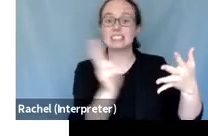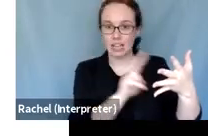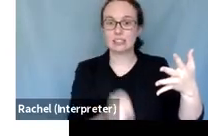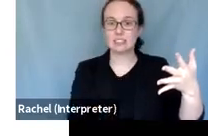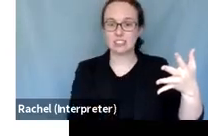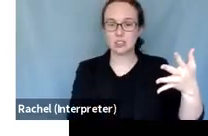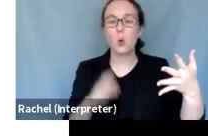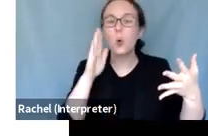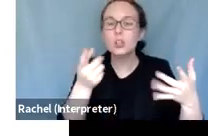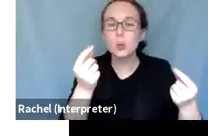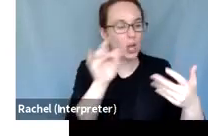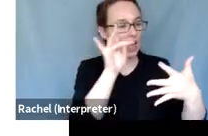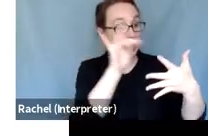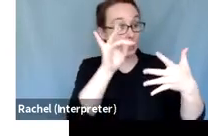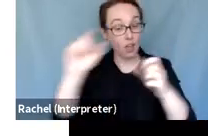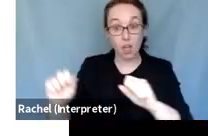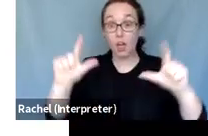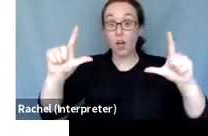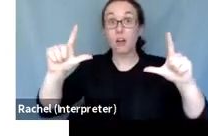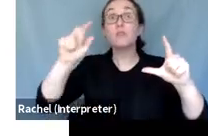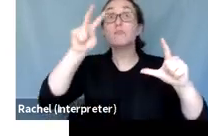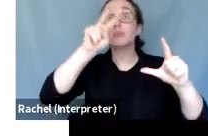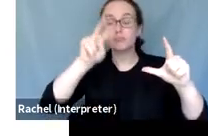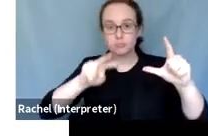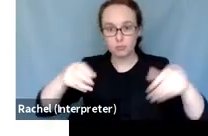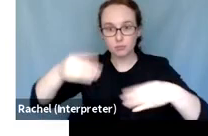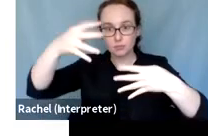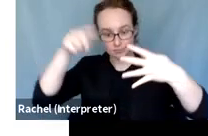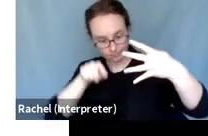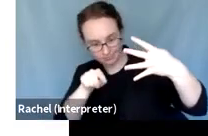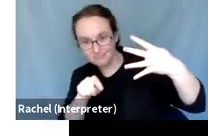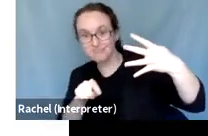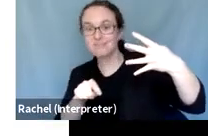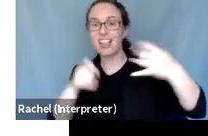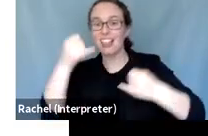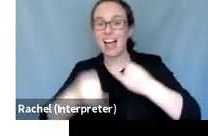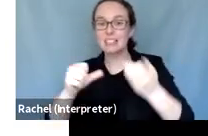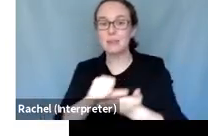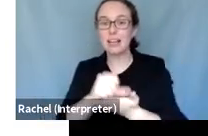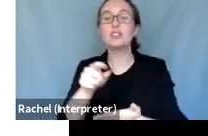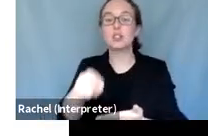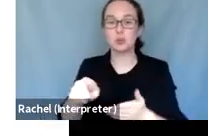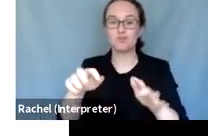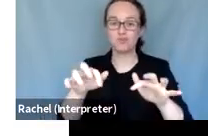Sage Talbot: to electronically sign those. And then you will submit. Sage Talbot: And